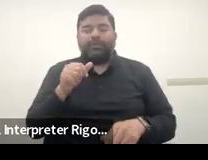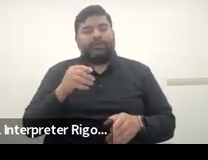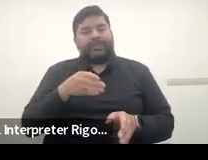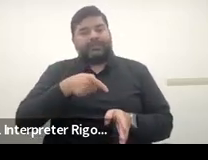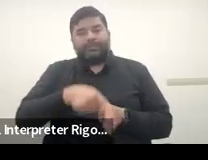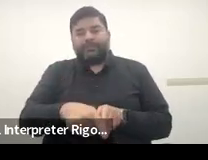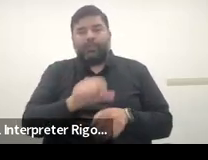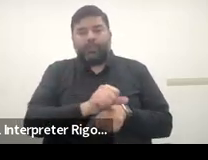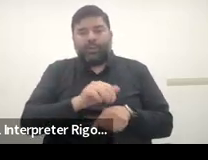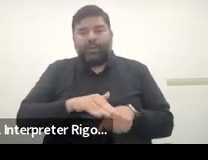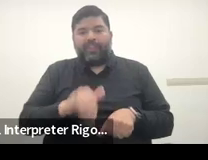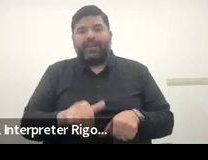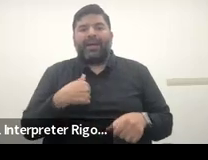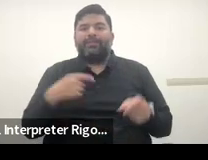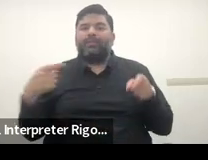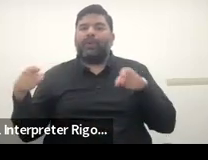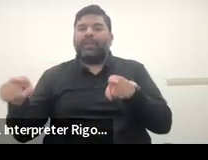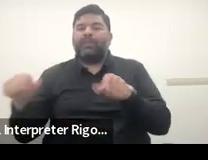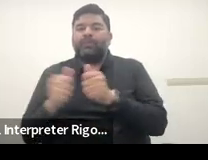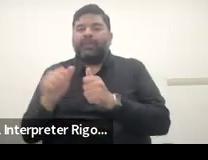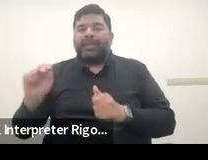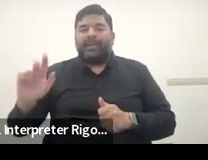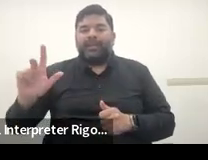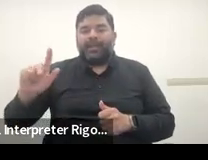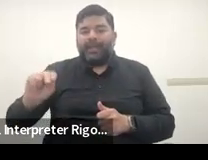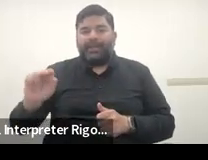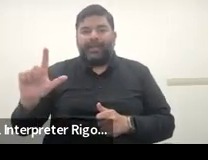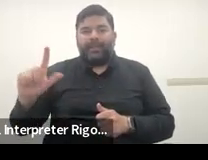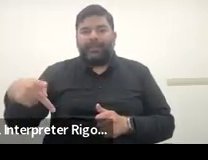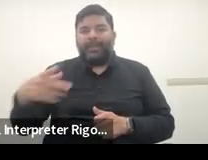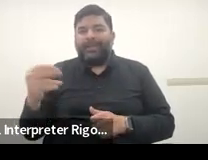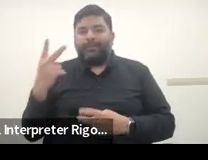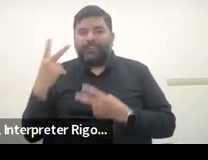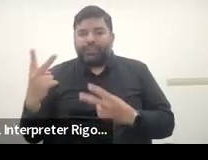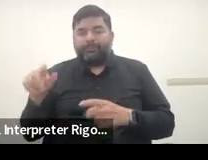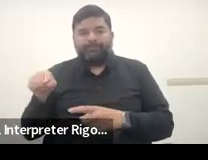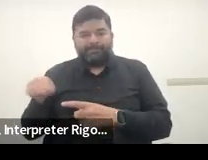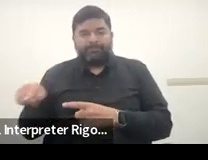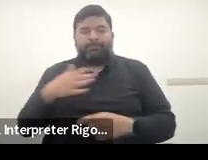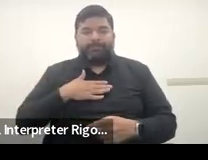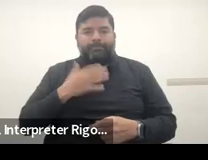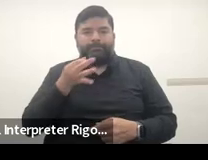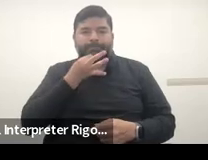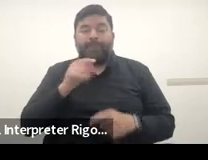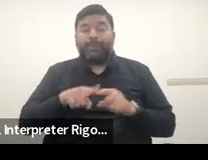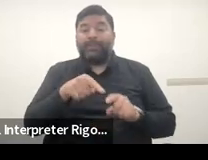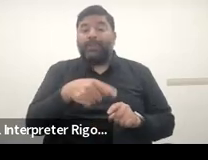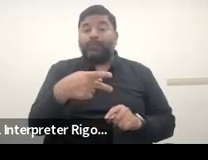like I'm more aligned with NLP than Vision but um yeah these pose estimation models are not meant